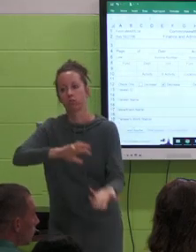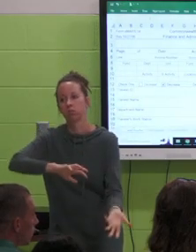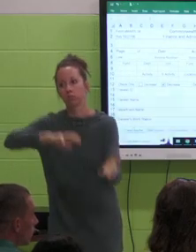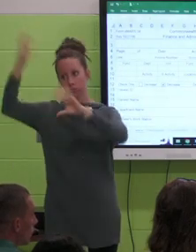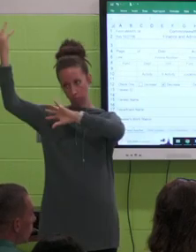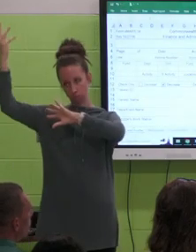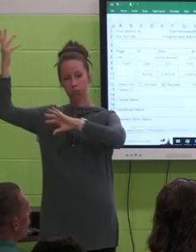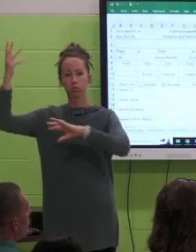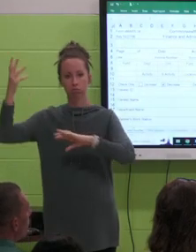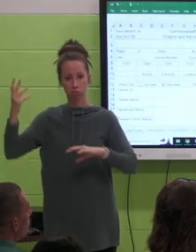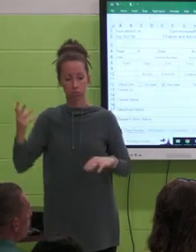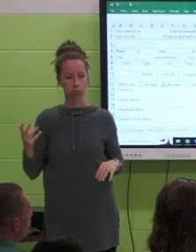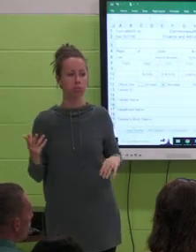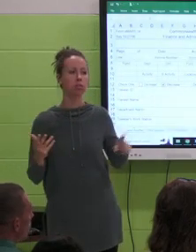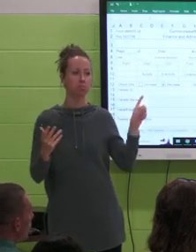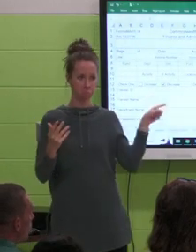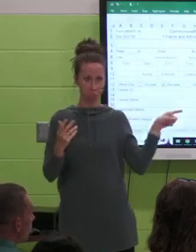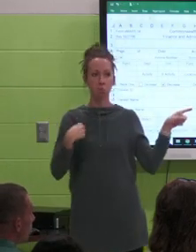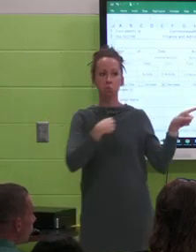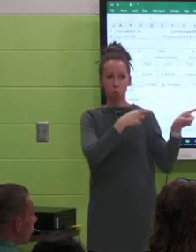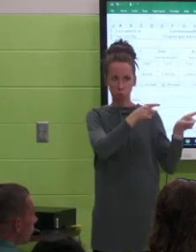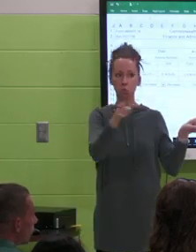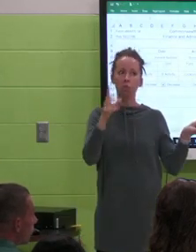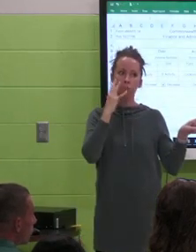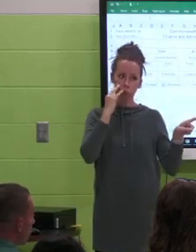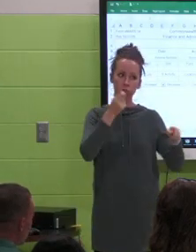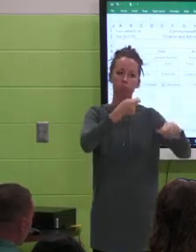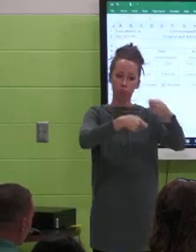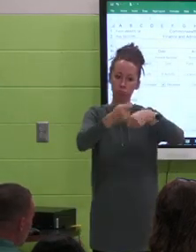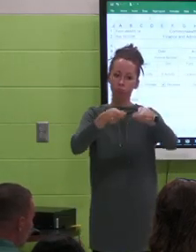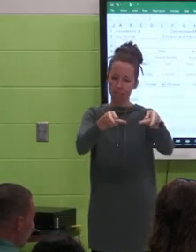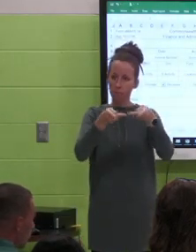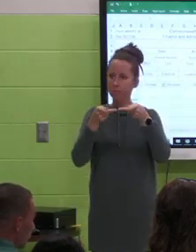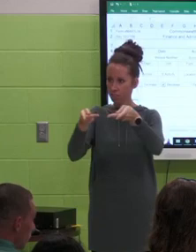differences and we have had some turnover you all have had some turnover in that position and so I